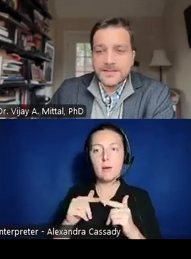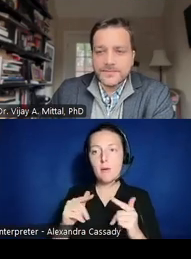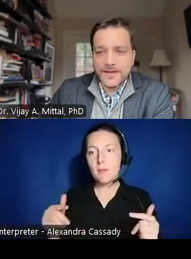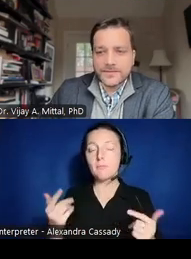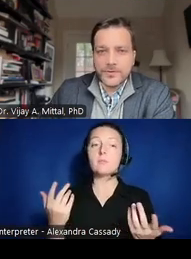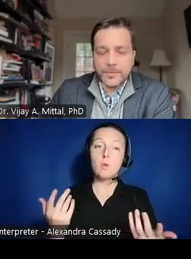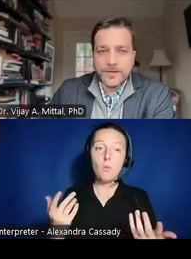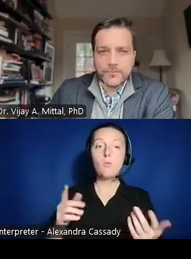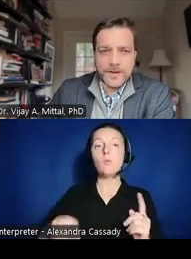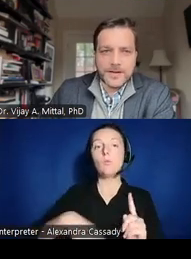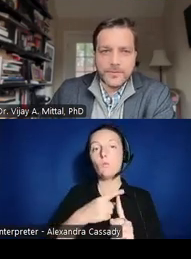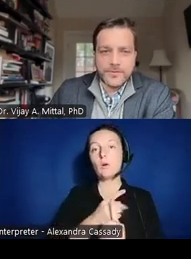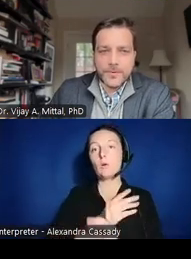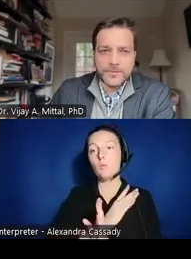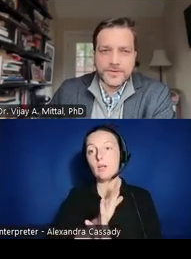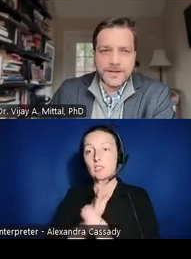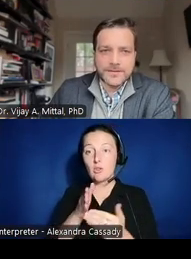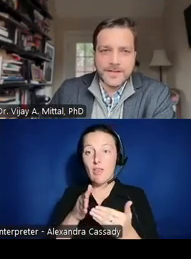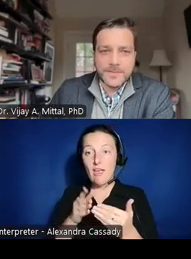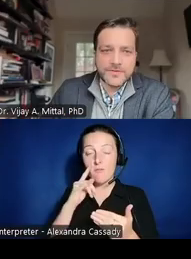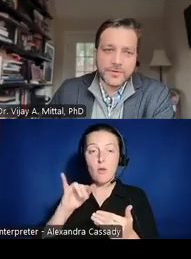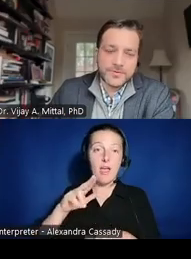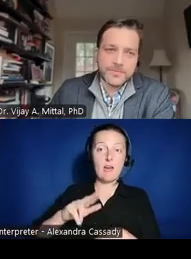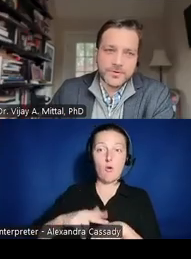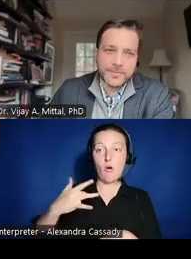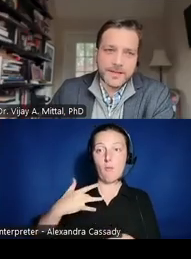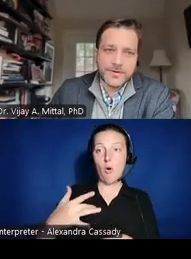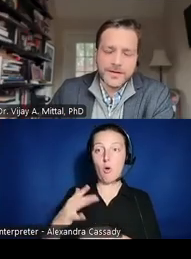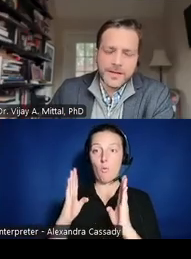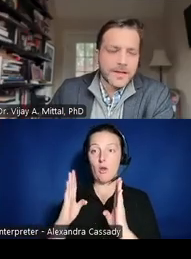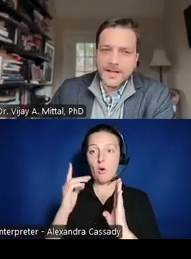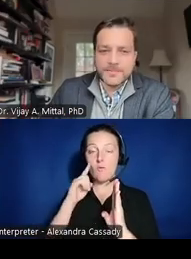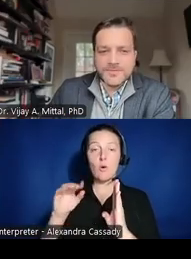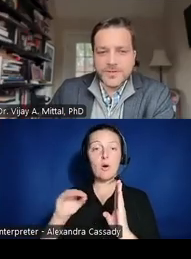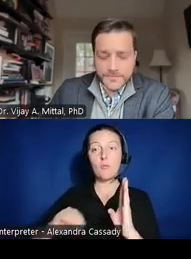of like the normative window of motor development especially for gross motor behavior it's much more